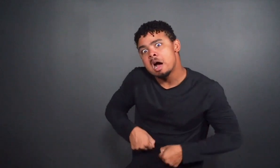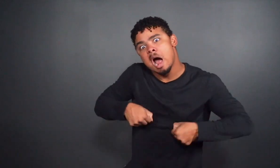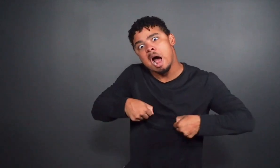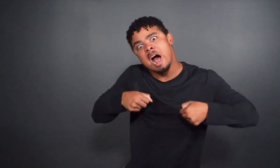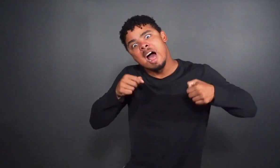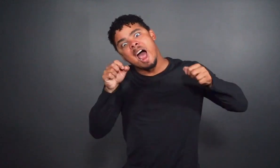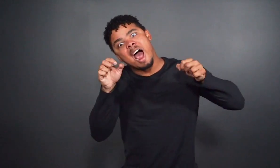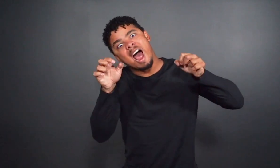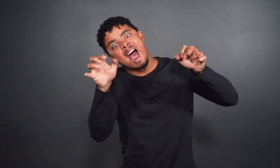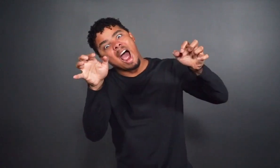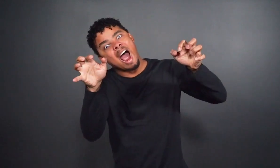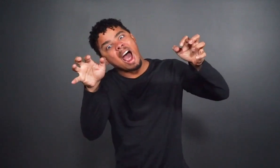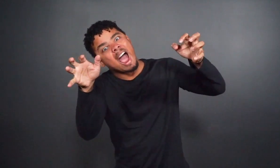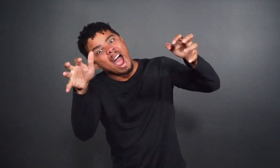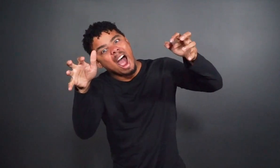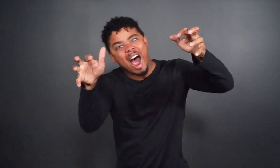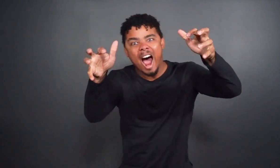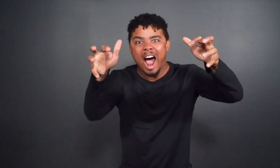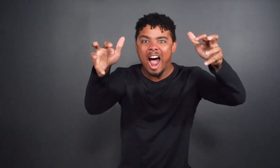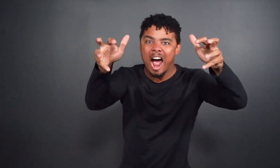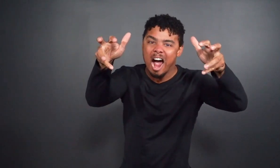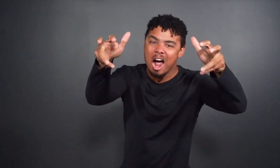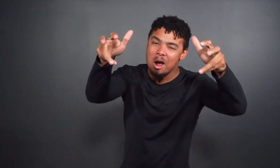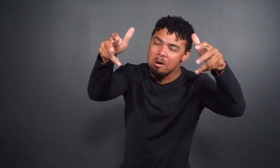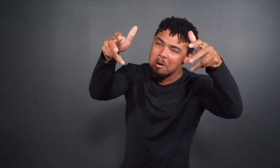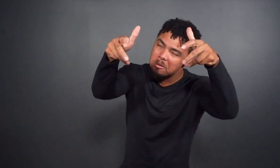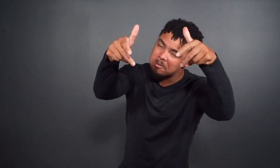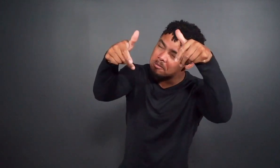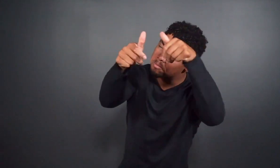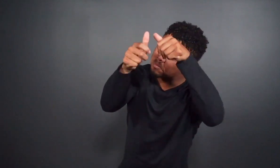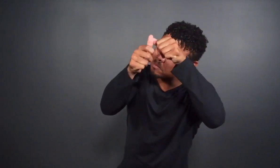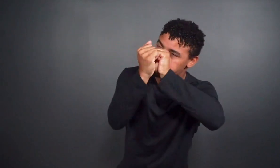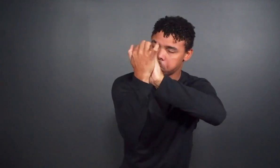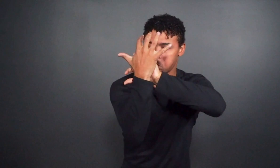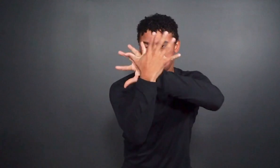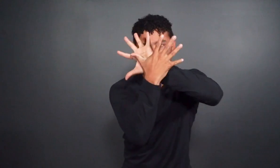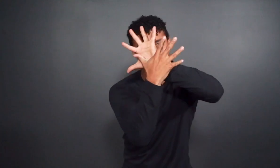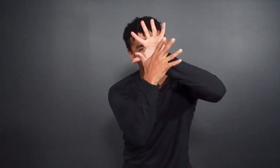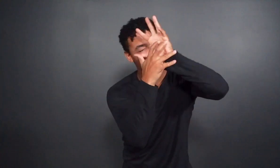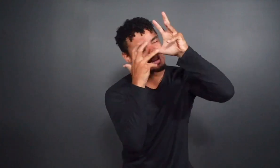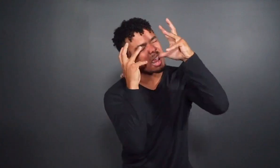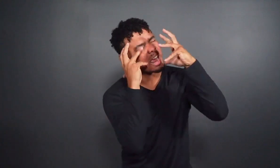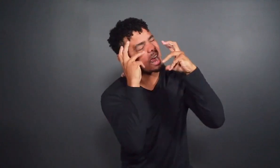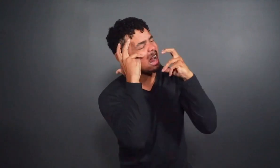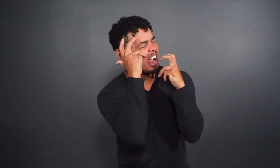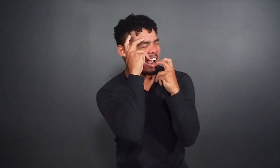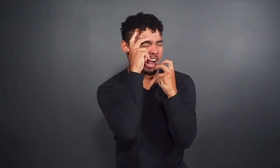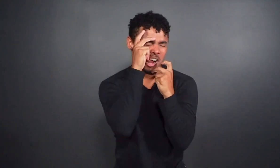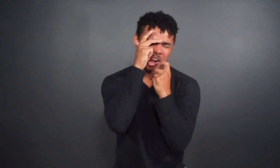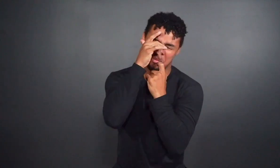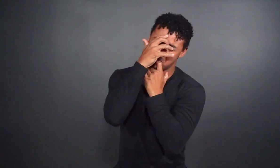SUBJECT begins another transformation. Flashing swirl of color. Slow motion ends.